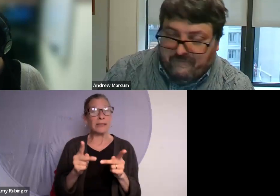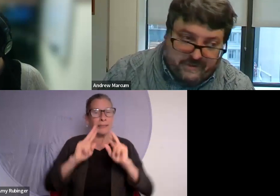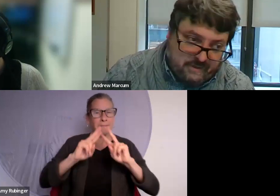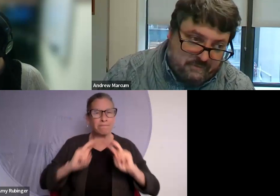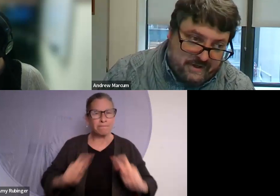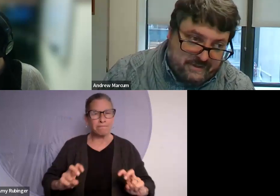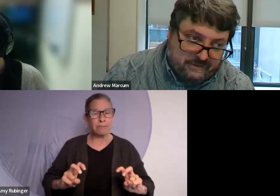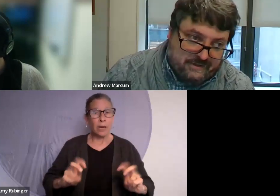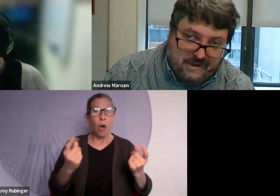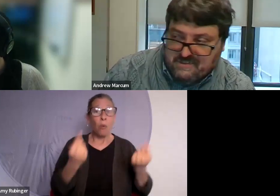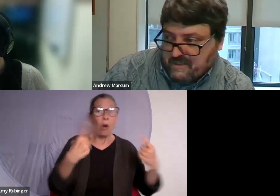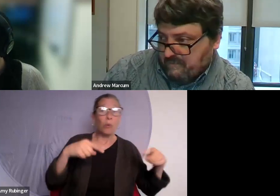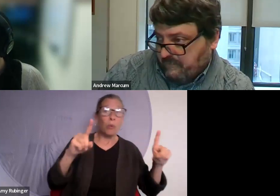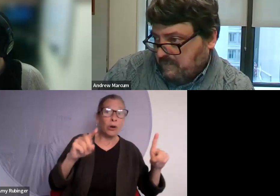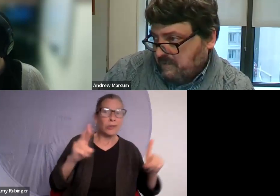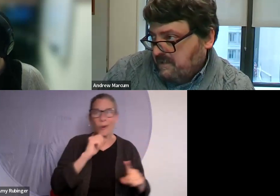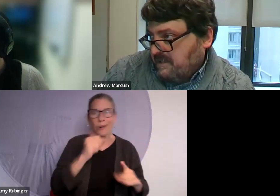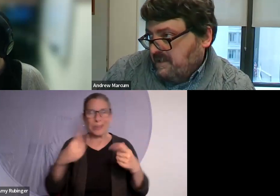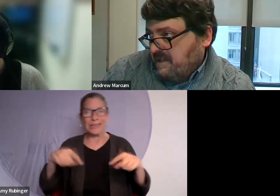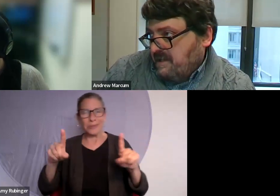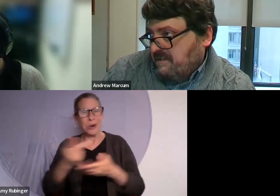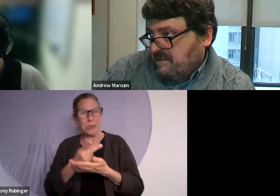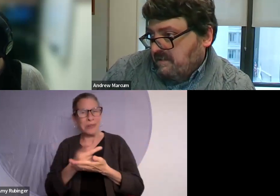worked for them and what didn't and that was helpful. And then